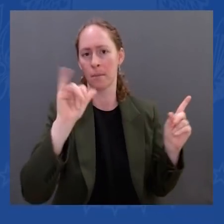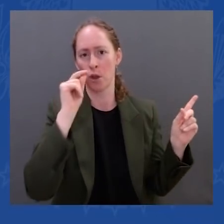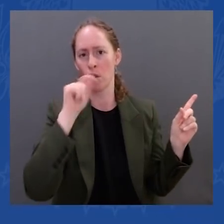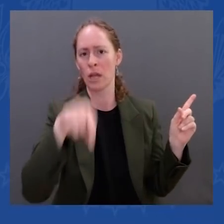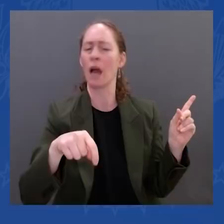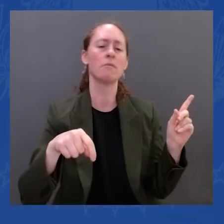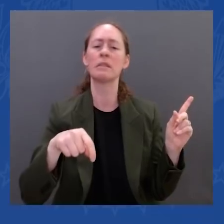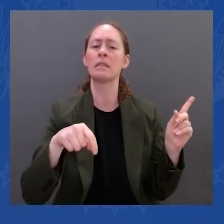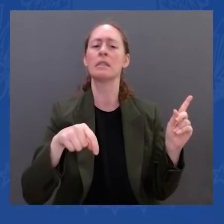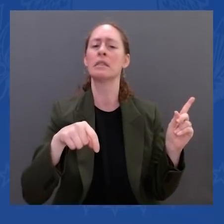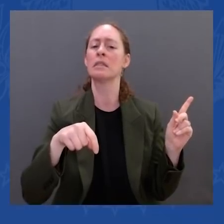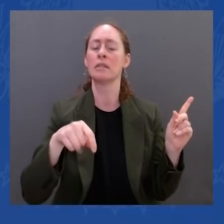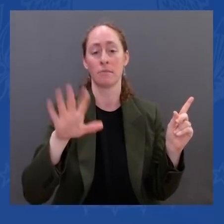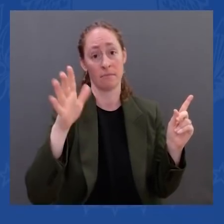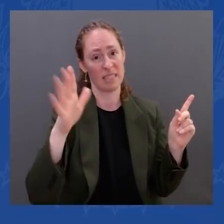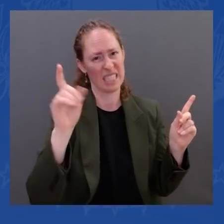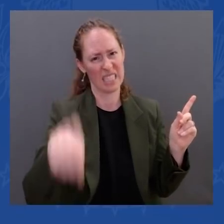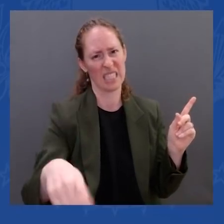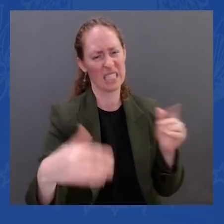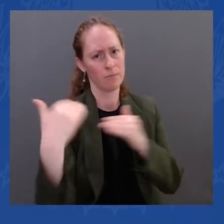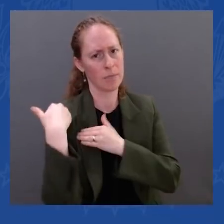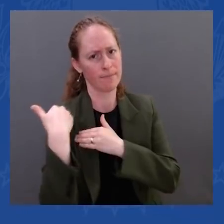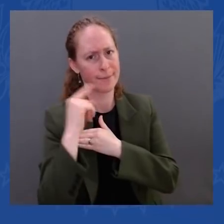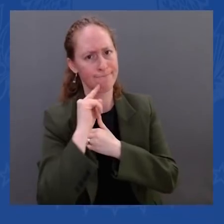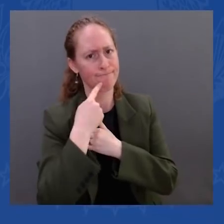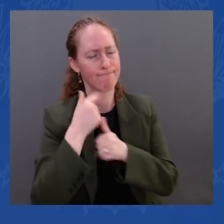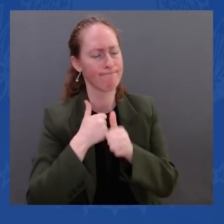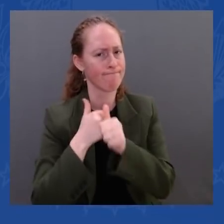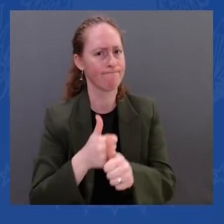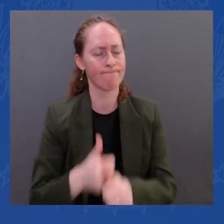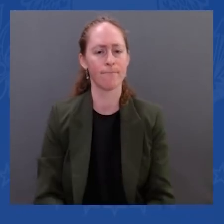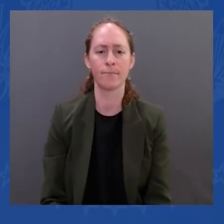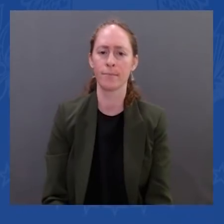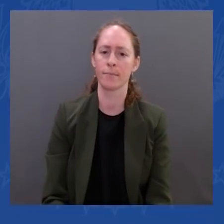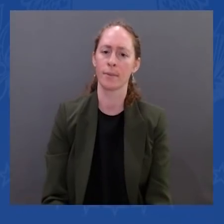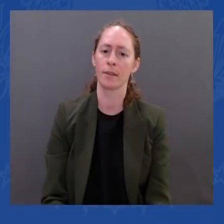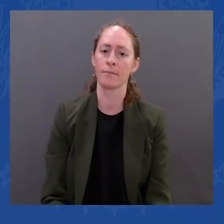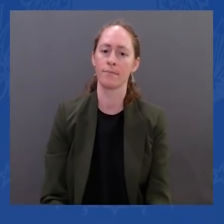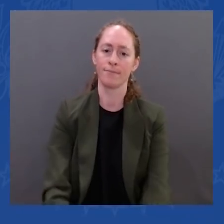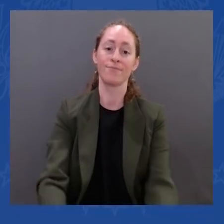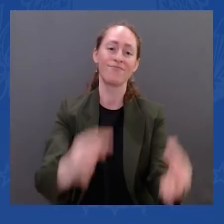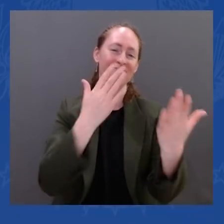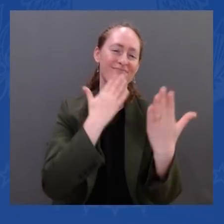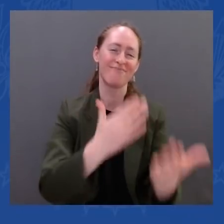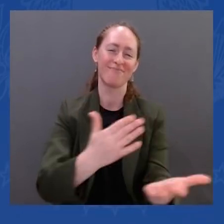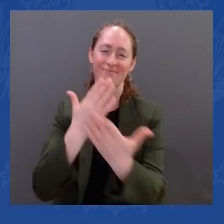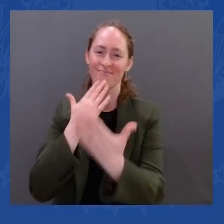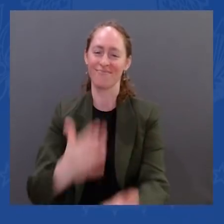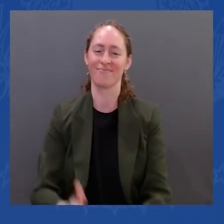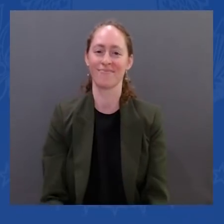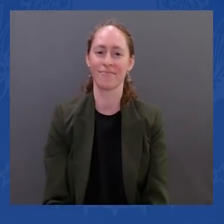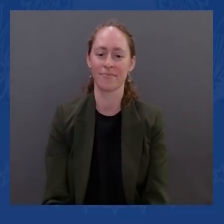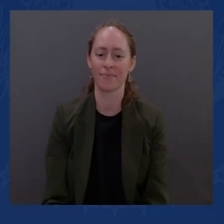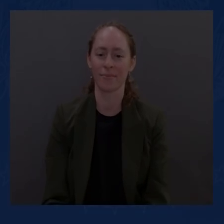Moderator: (As interpreted.) Thank you very much. This will be the end of the joint press conference by Prime Minister Kishida and President Biden. Thank you very much for your cooperation.